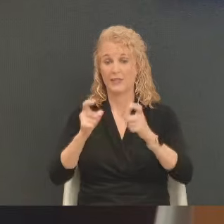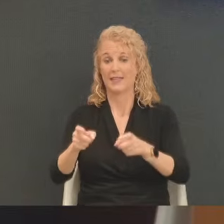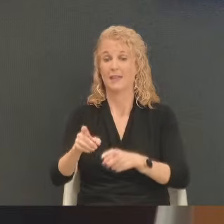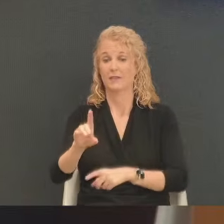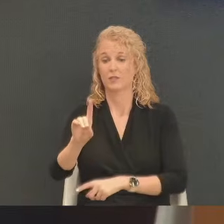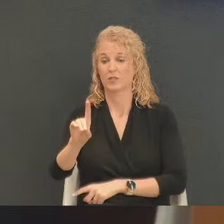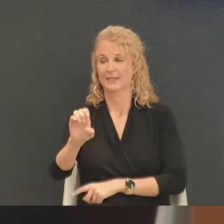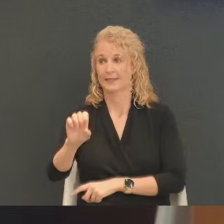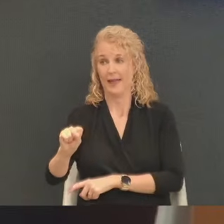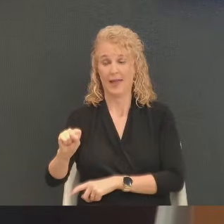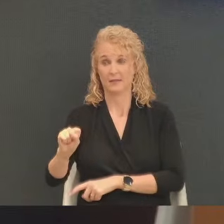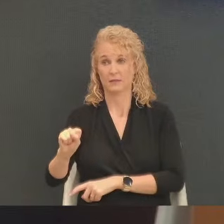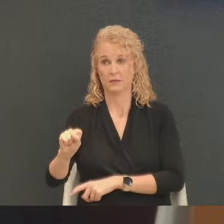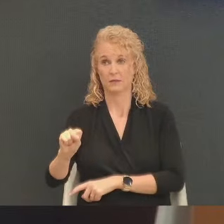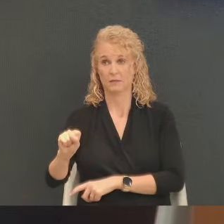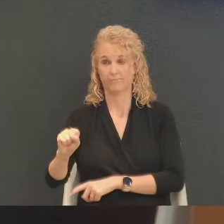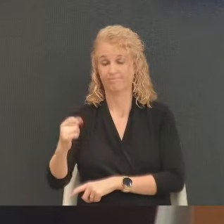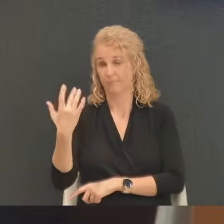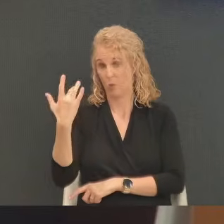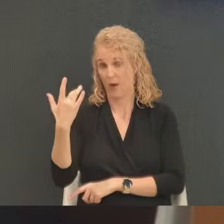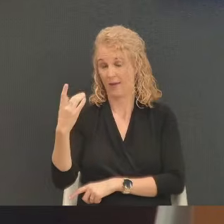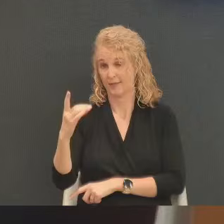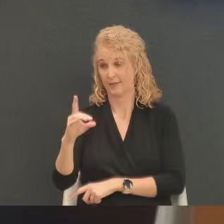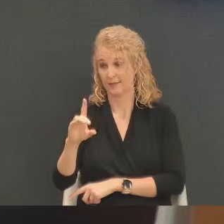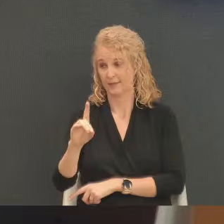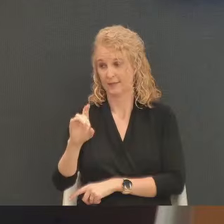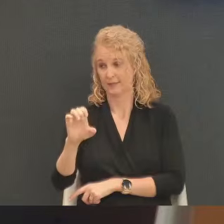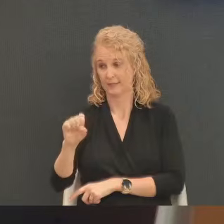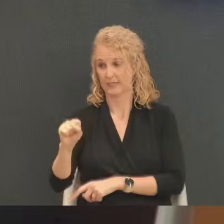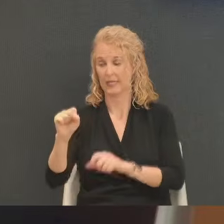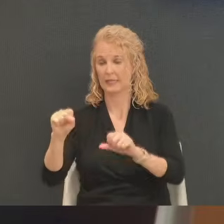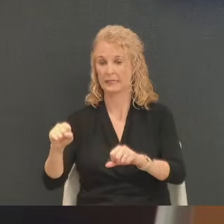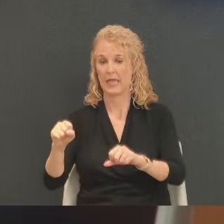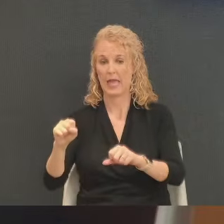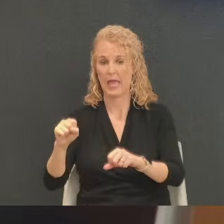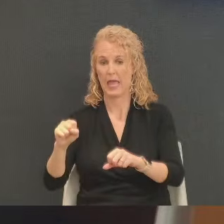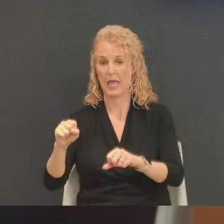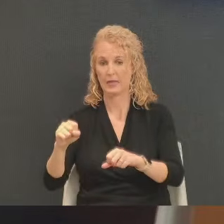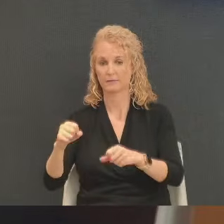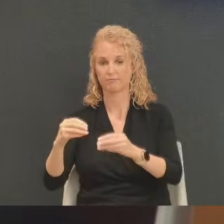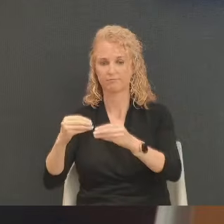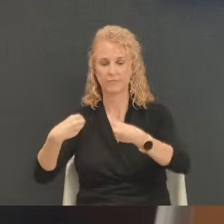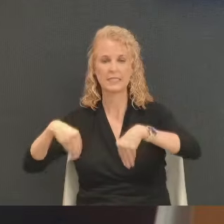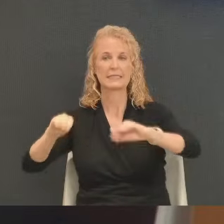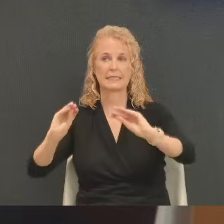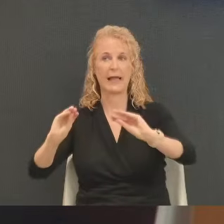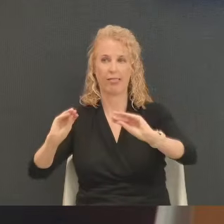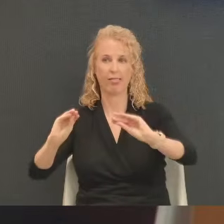to provide the ability for DDS to enter into market sale agreements with certain providers